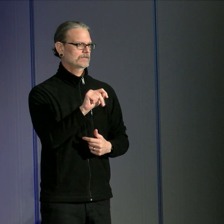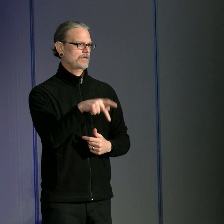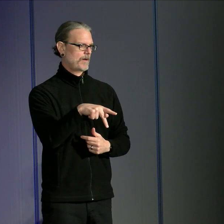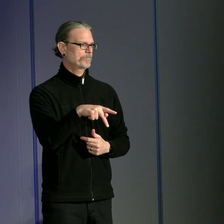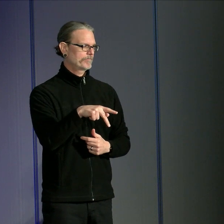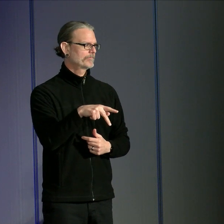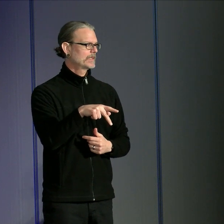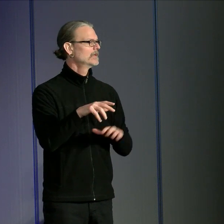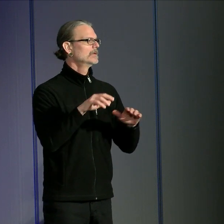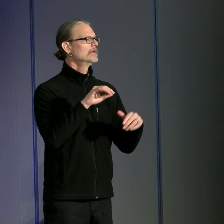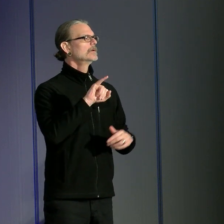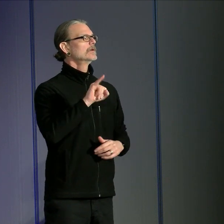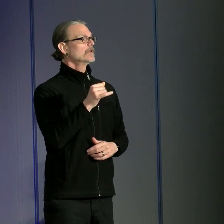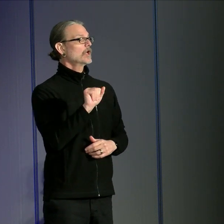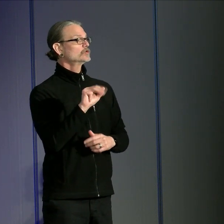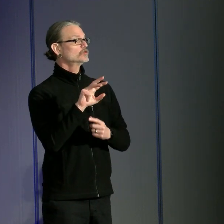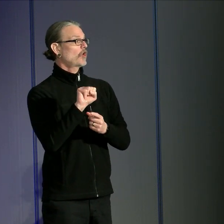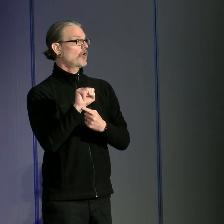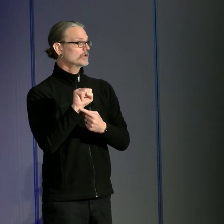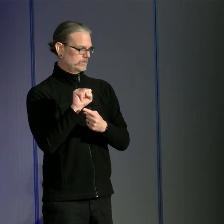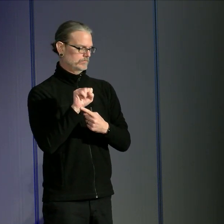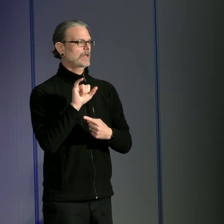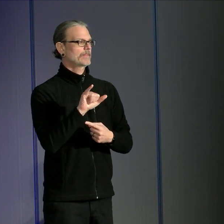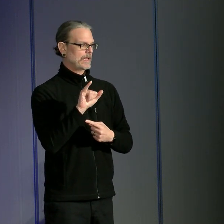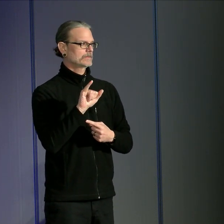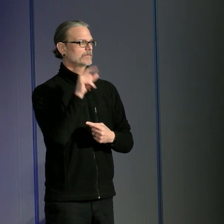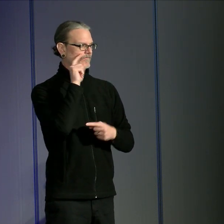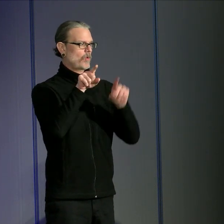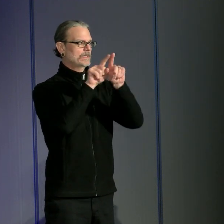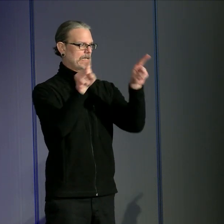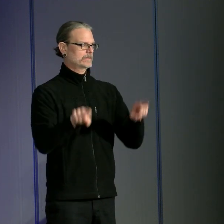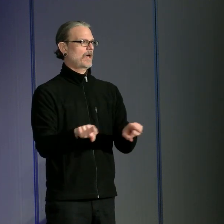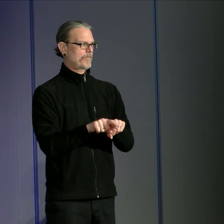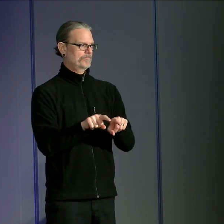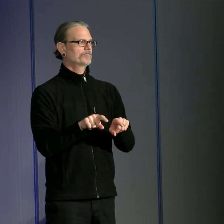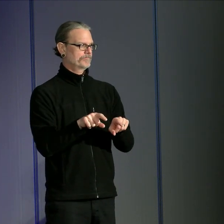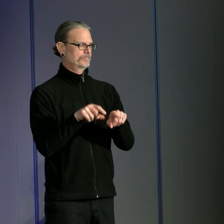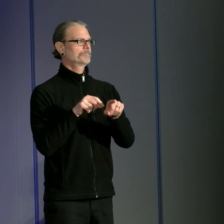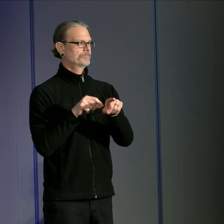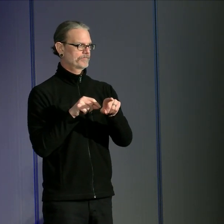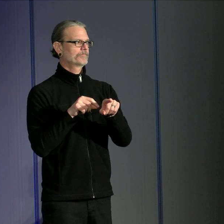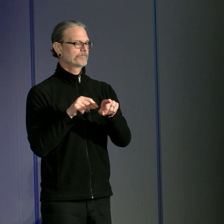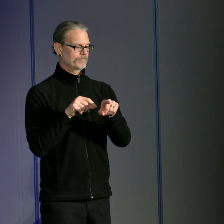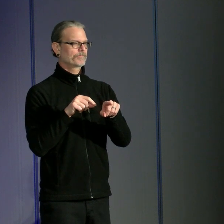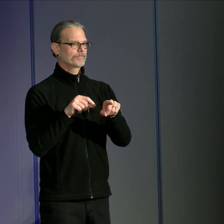JAWS Inspect is a desktop app indication, which we use to do JAWS testing, specifically